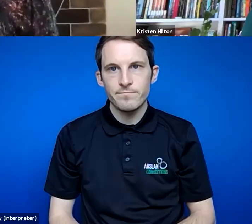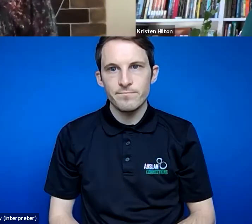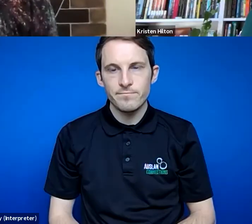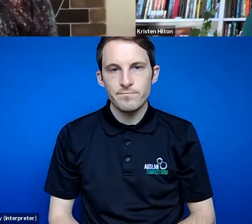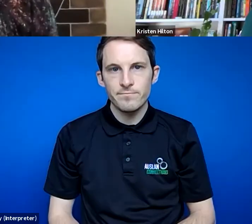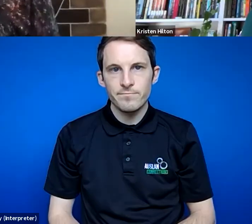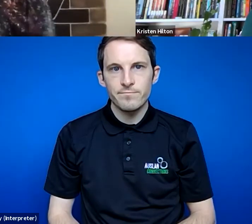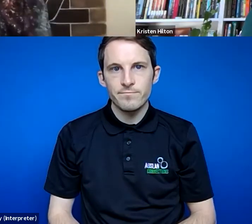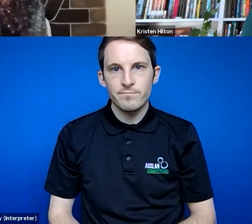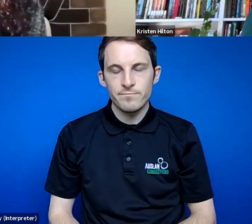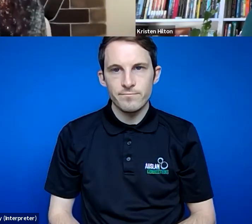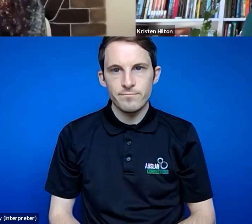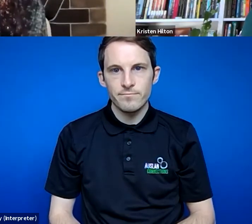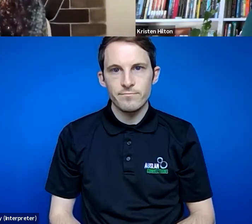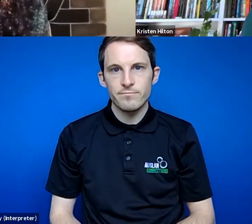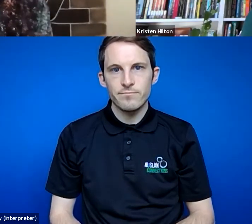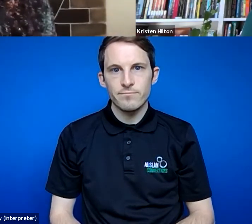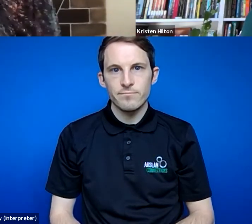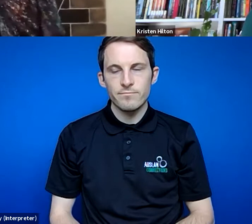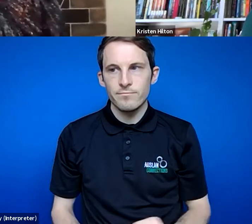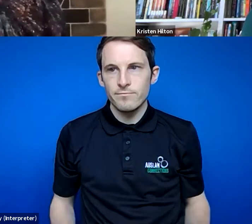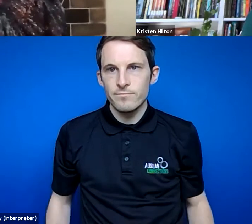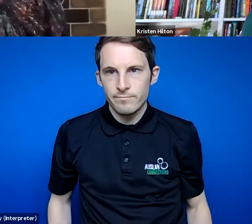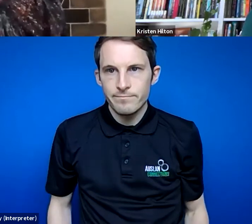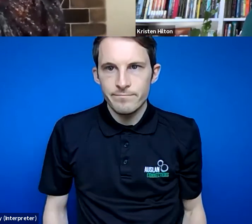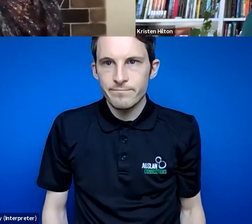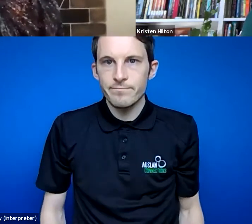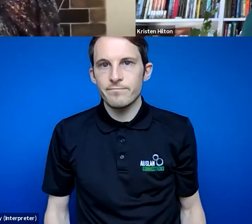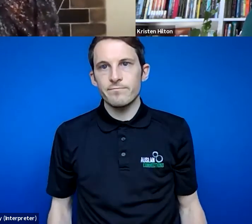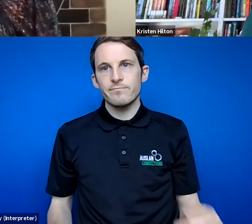way but we still have much further to go. So we should celebrate the fact we have come